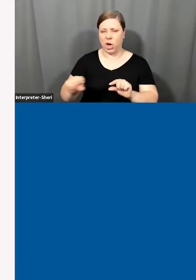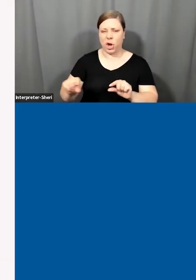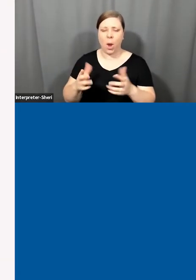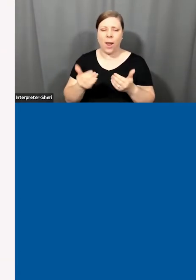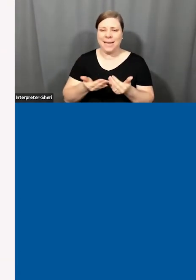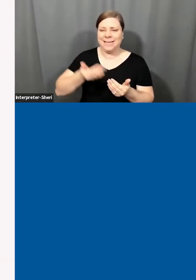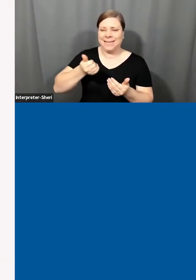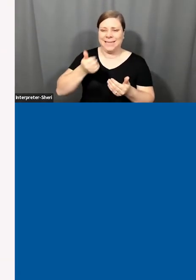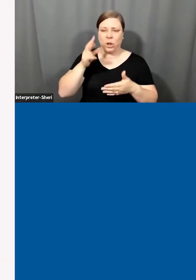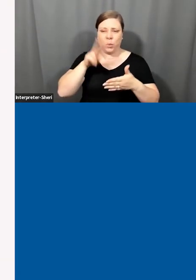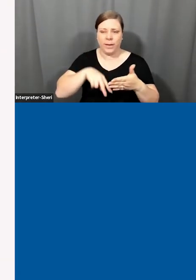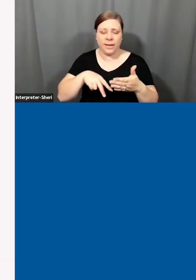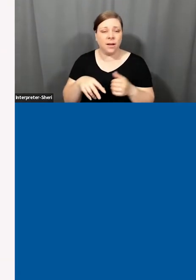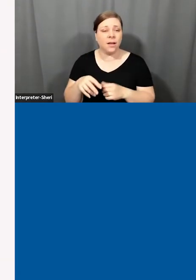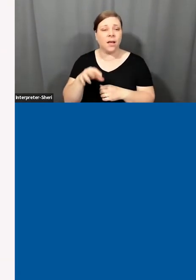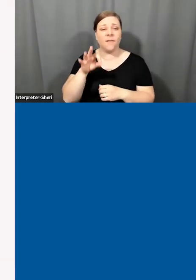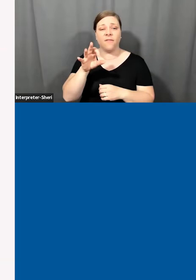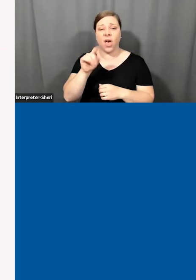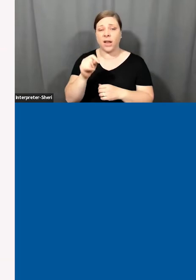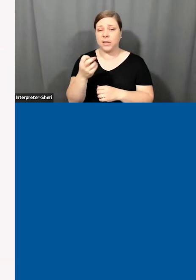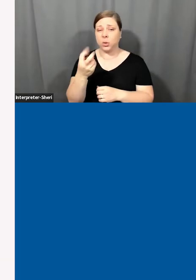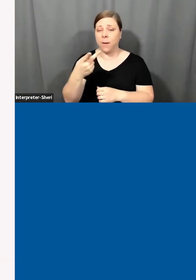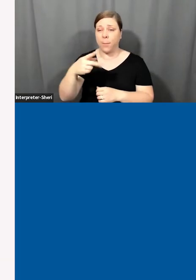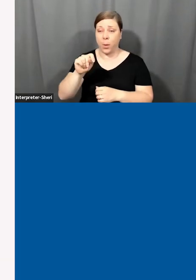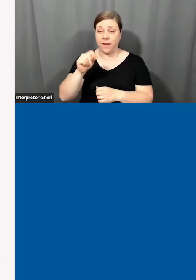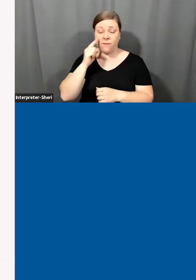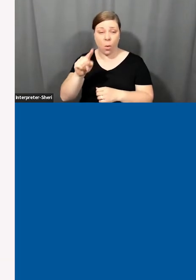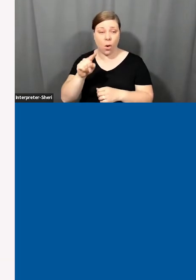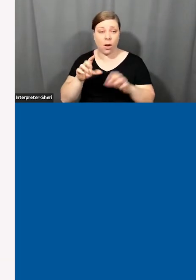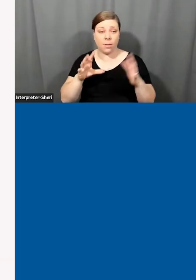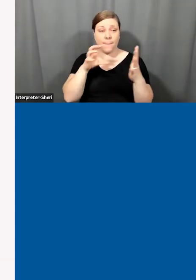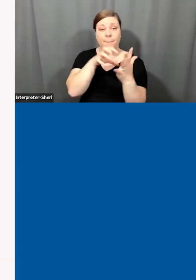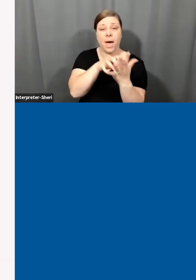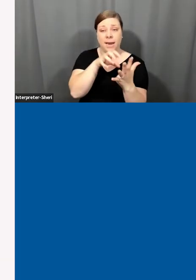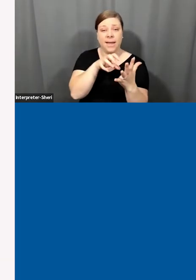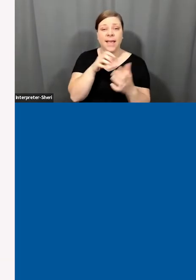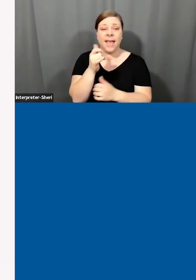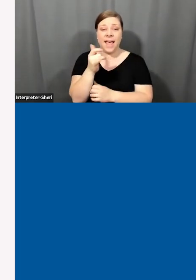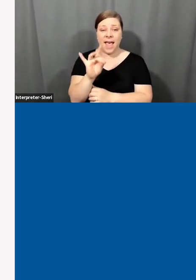The font size is 12 points for the body and the line height's 18 points and I did do actually eight points for the footer